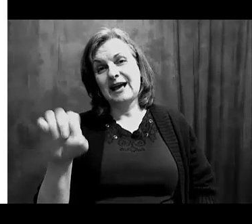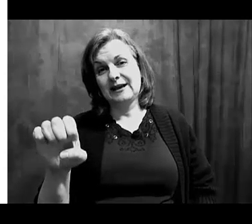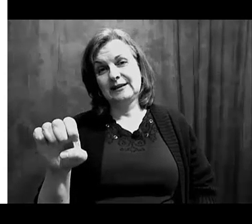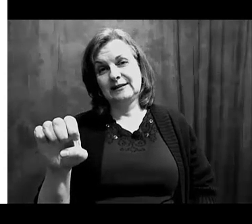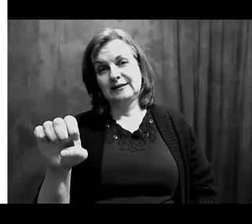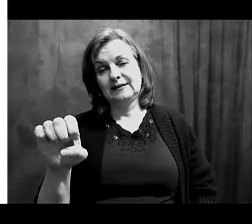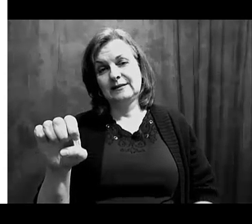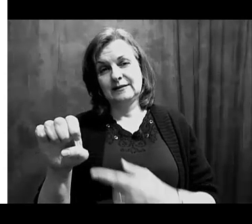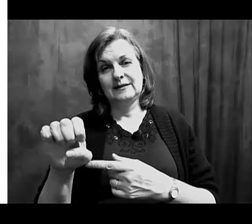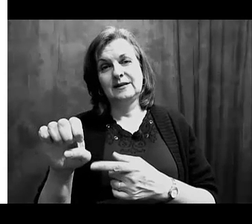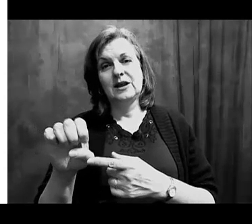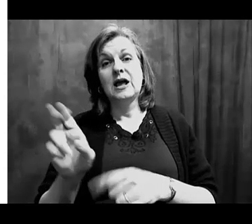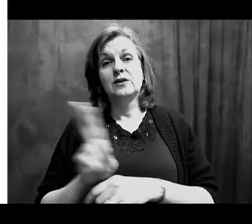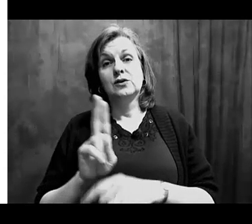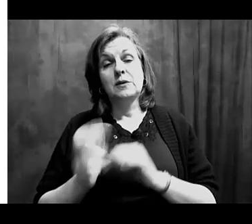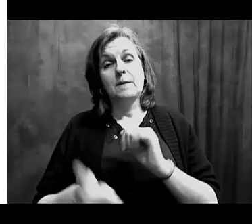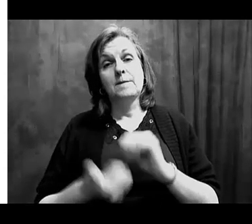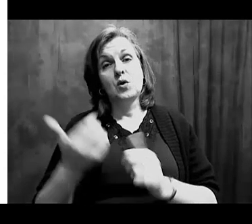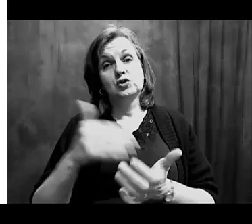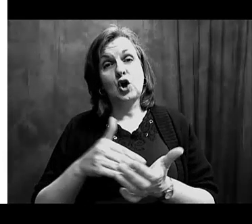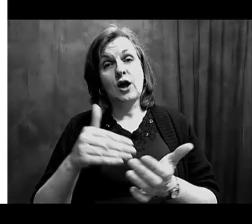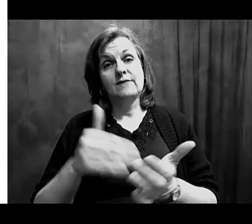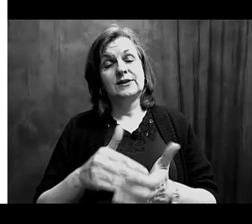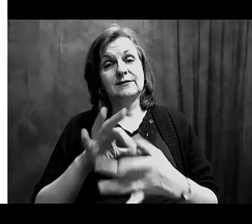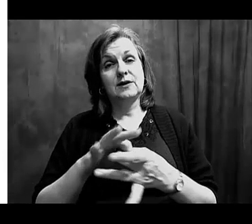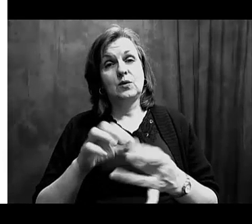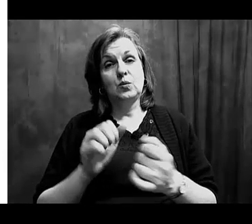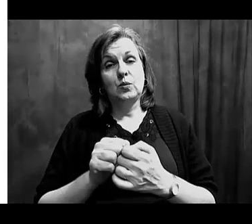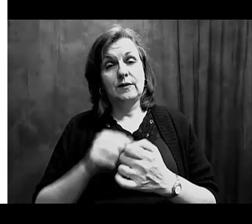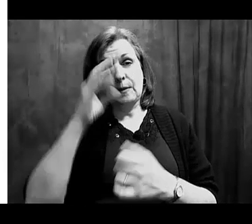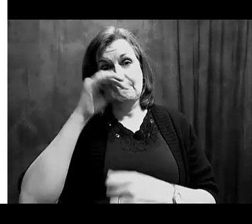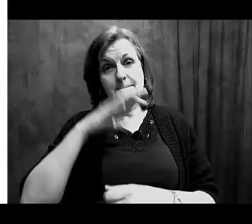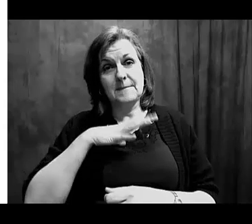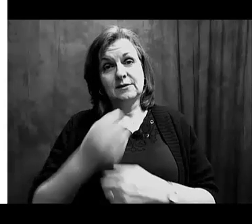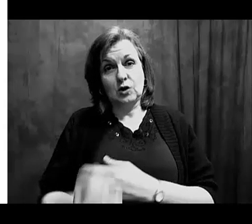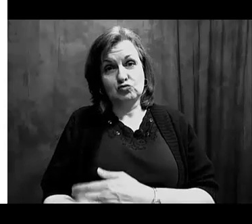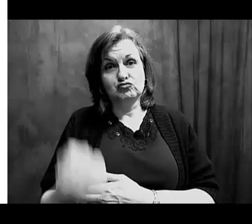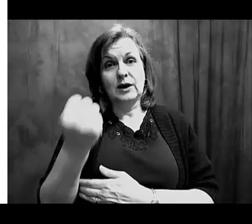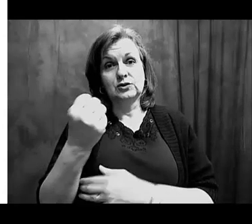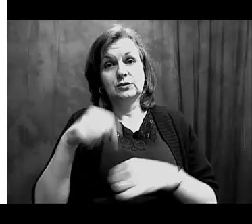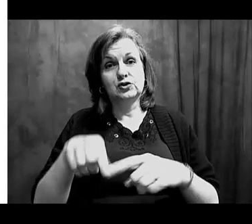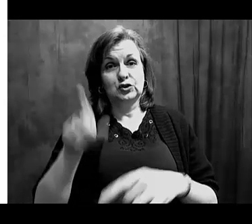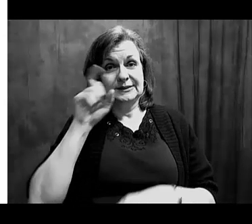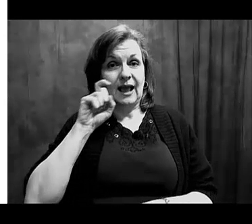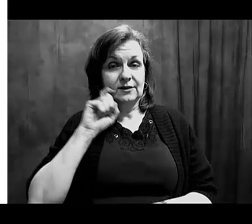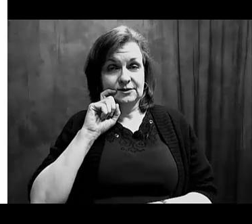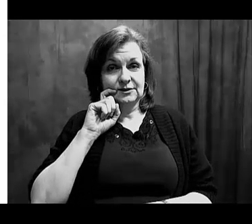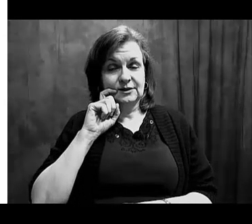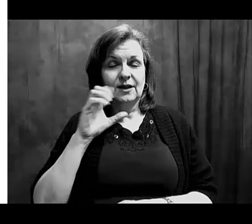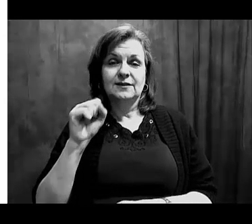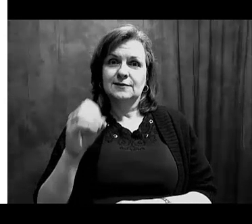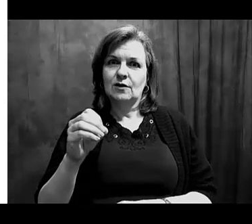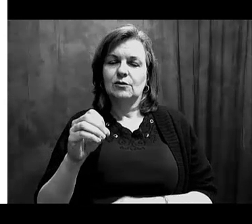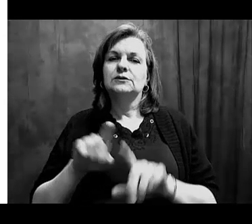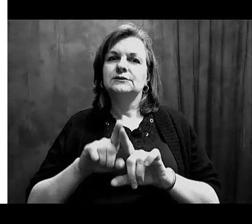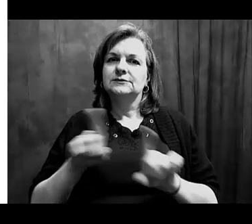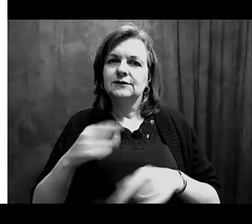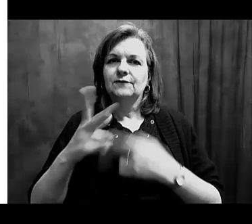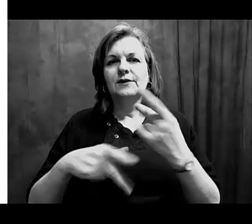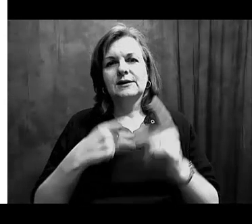most often associated with erections in men during sexual arousal so very different types of neurotransmitters - depending on what